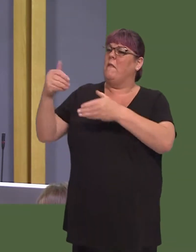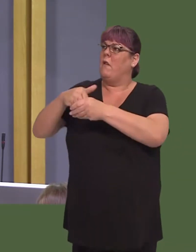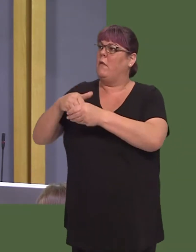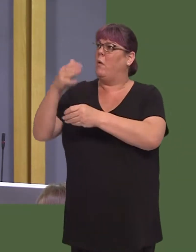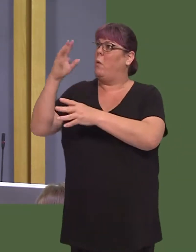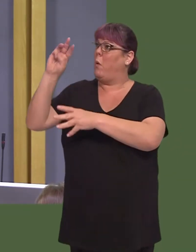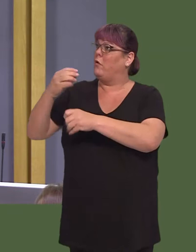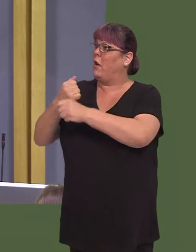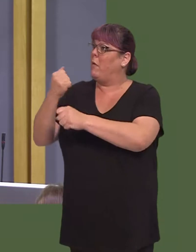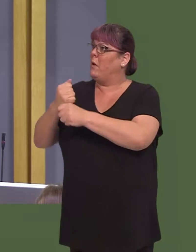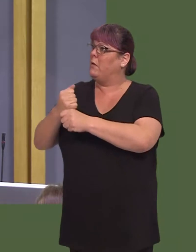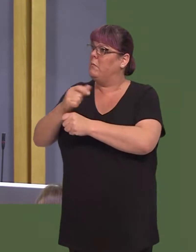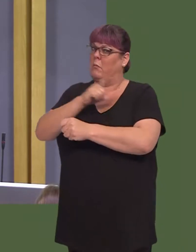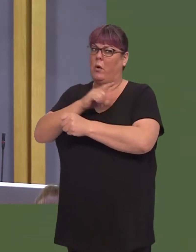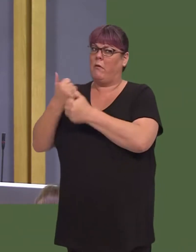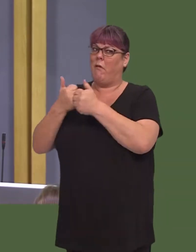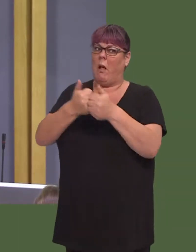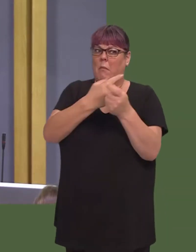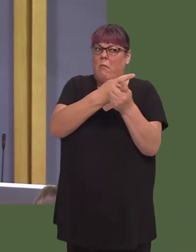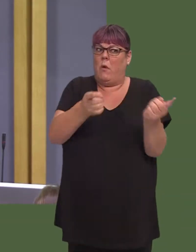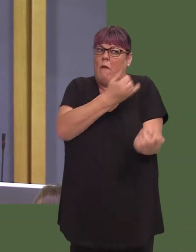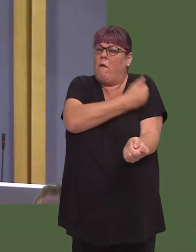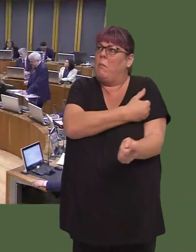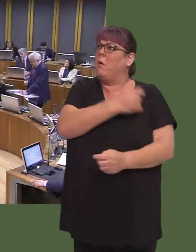to be competitive and, ultimately, that's what it's all aboutóthe universities compete